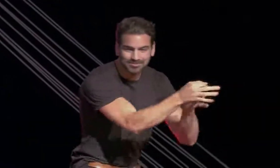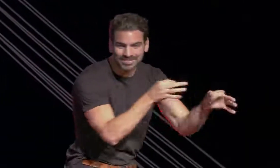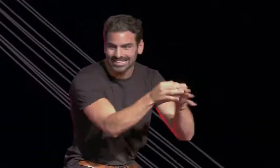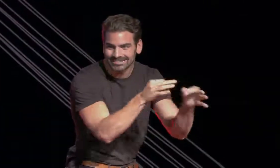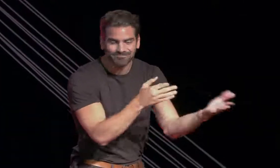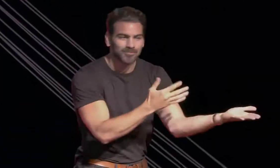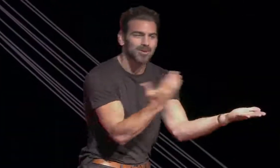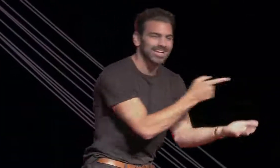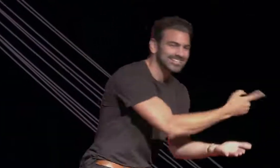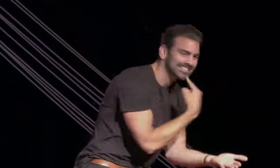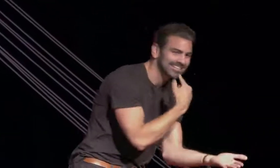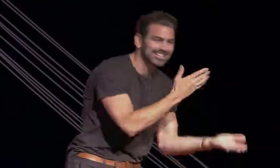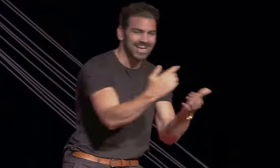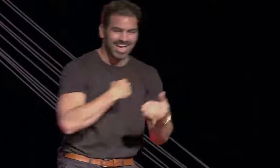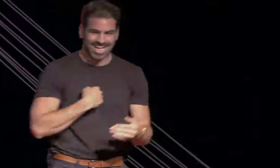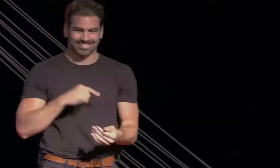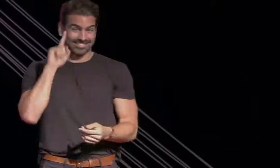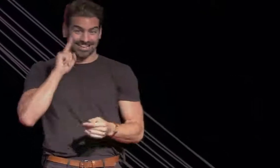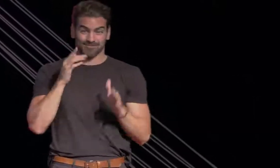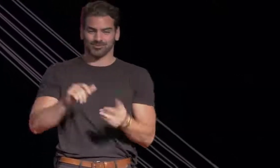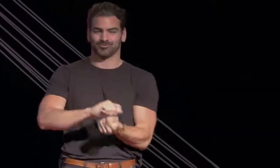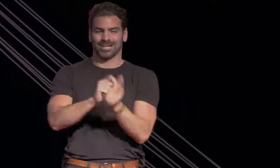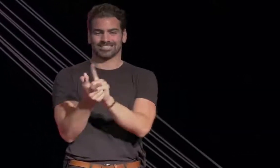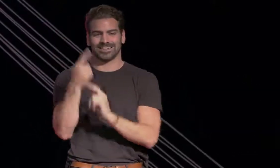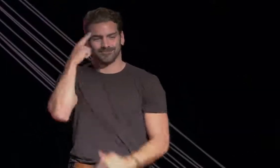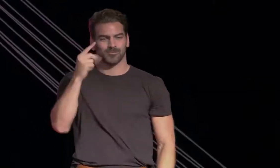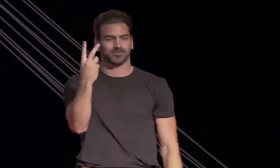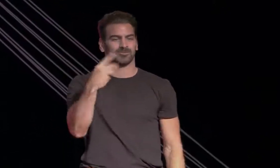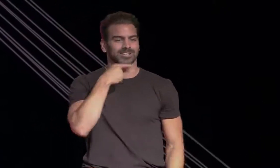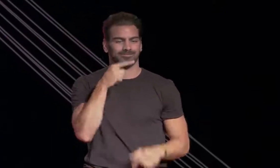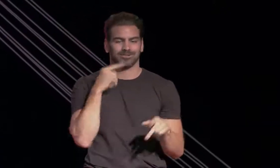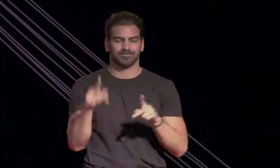it over to the tourist and explain this is what he's trying to tell you so there i am the deaf